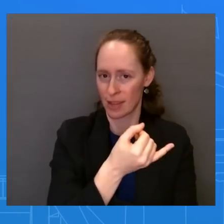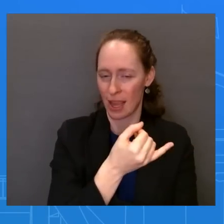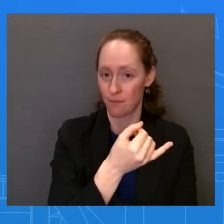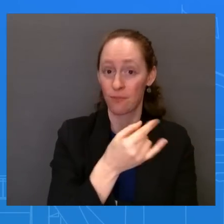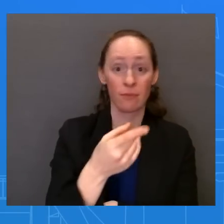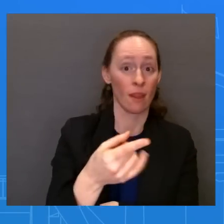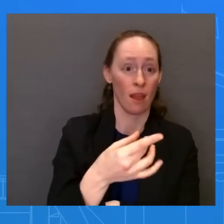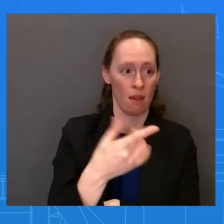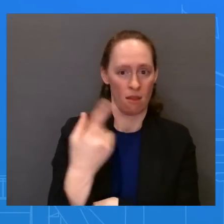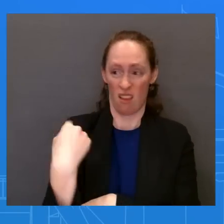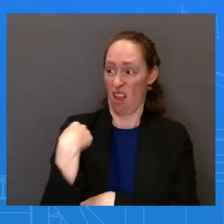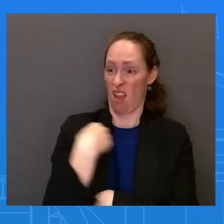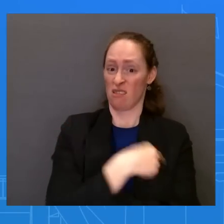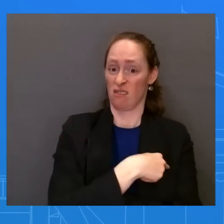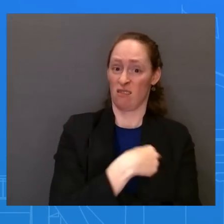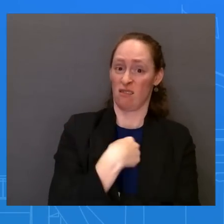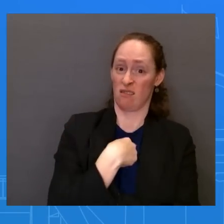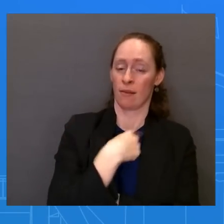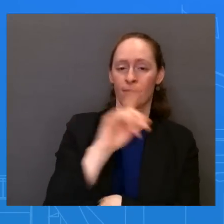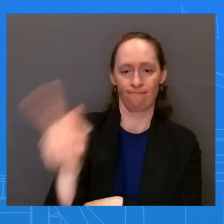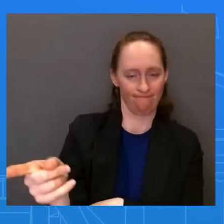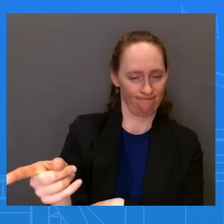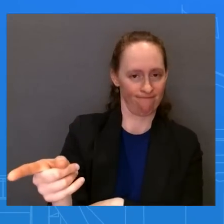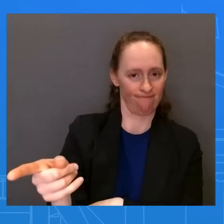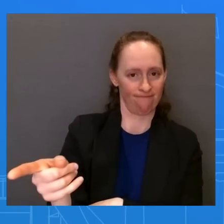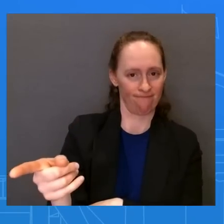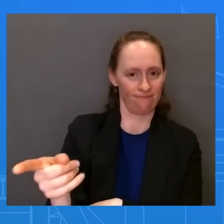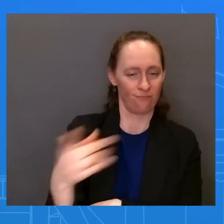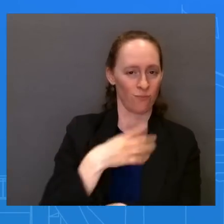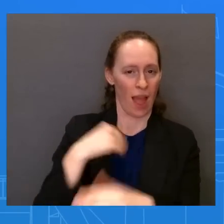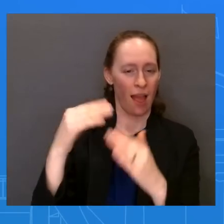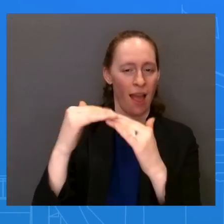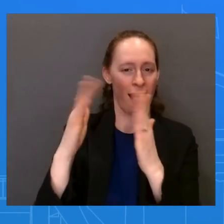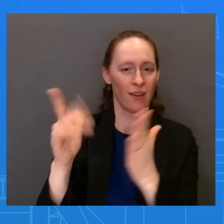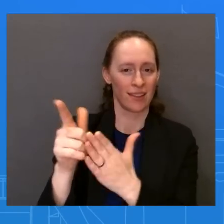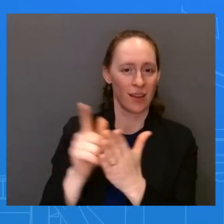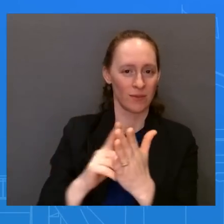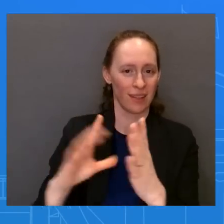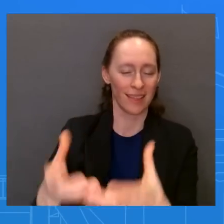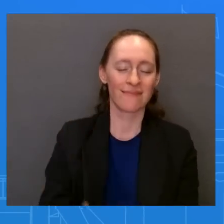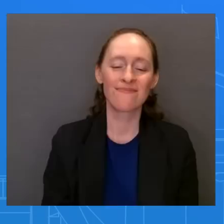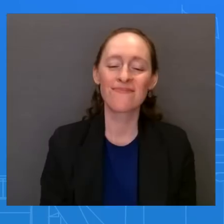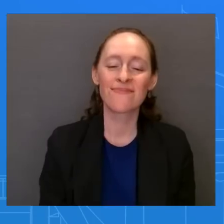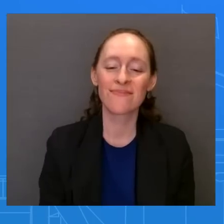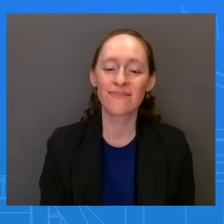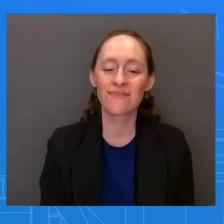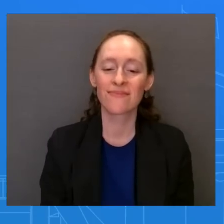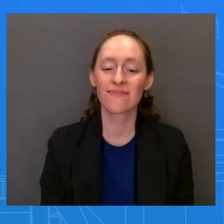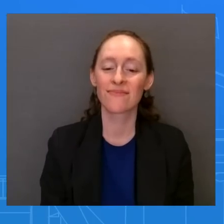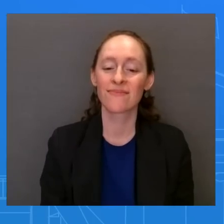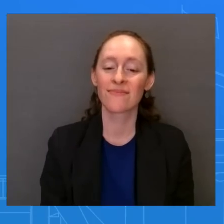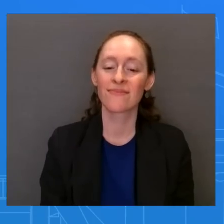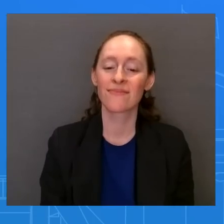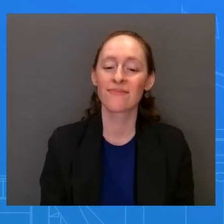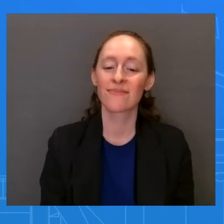at the White House Counsel's Office. So I'll leave it there. Okay. Go ahead, Joey. The Press: Karine?